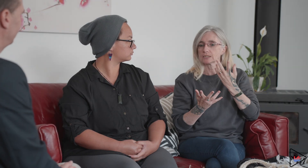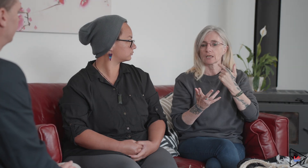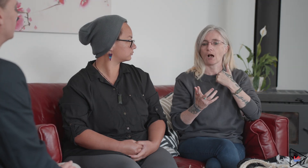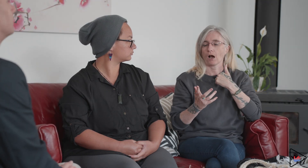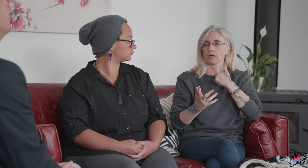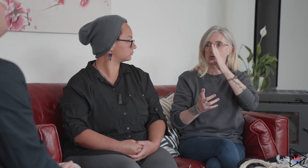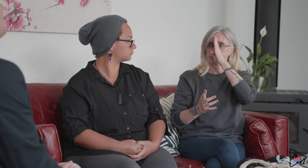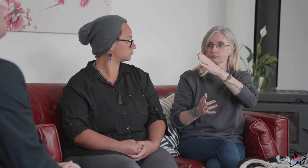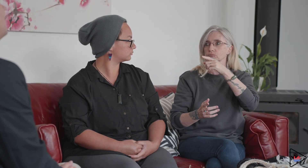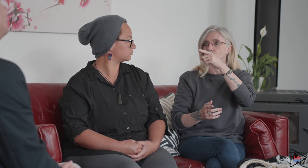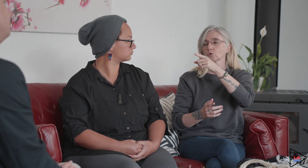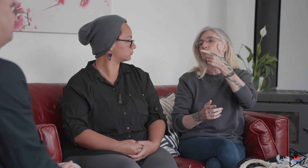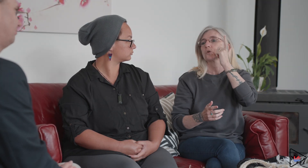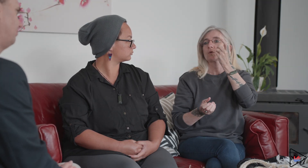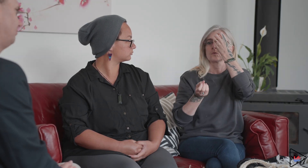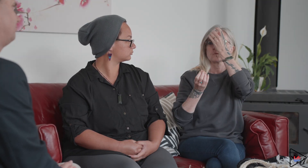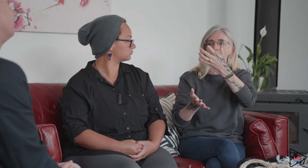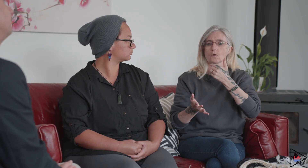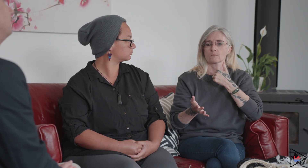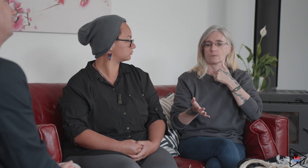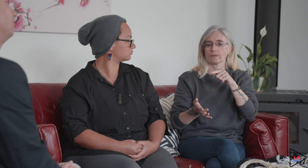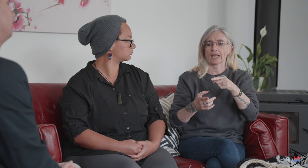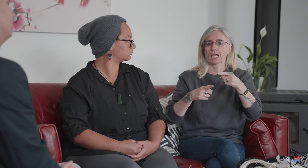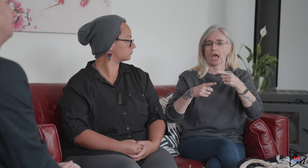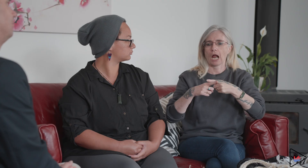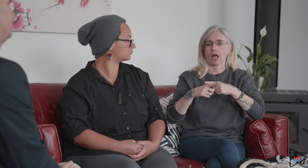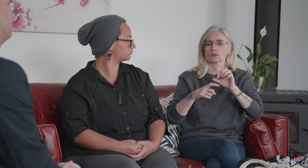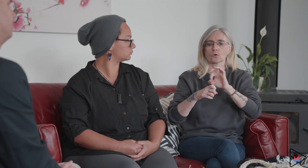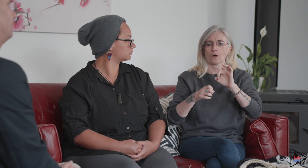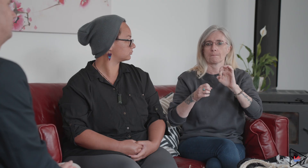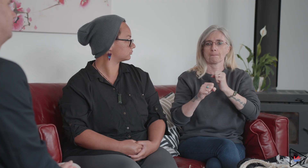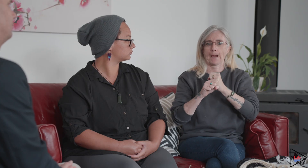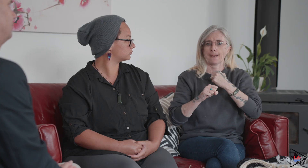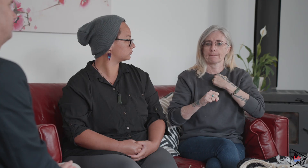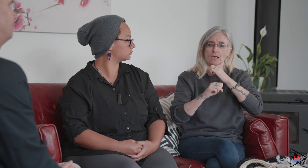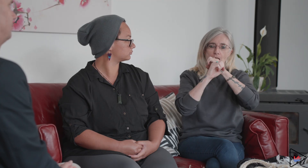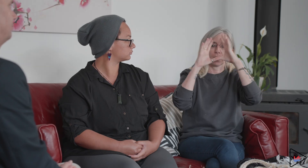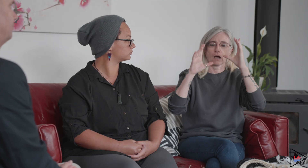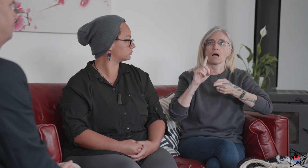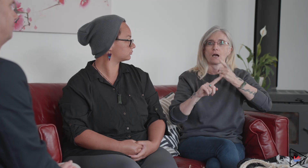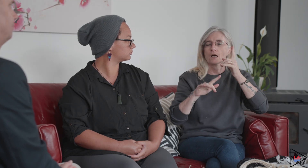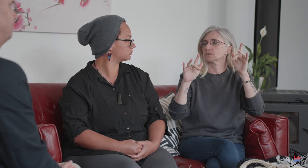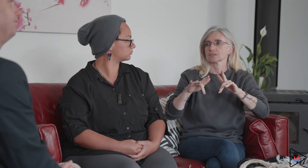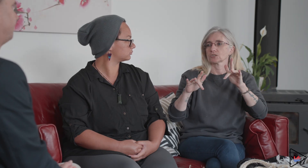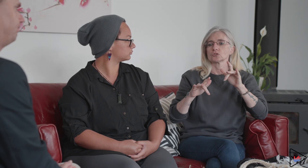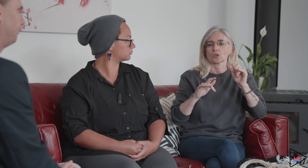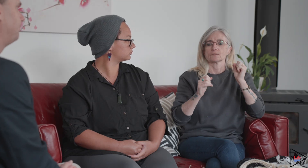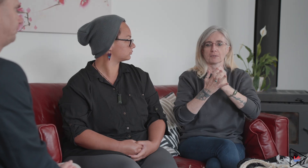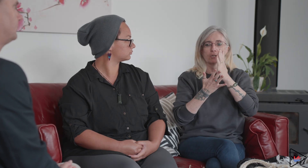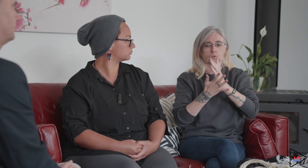tutor was a little bit unsure about whether we were going to be cheating or how does that work when you're working with an interpreter, and we needed to explain that hey, we don't have these